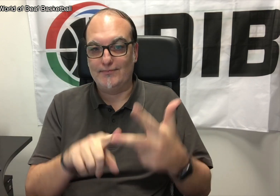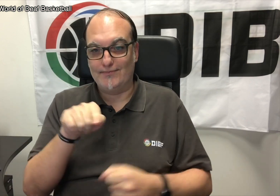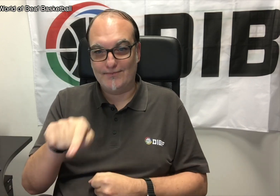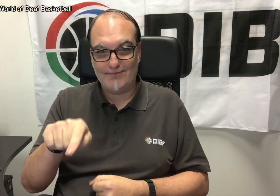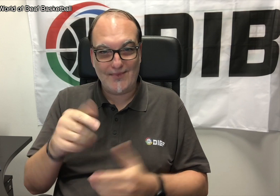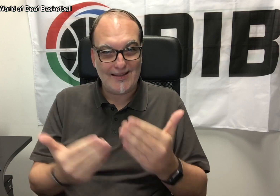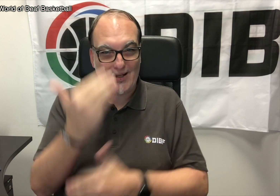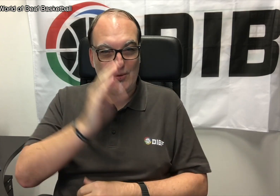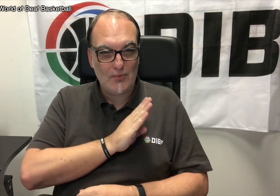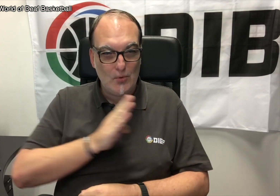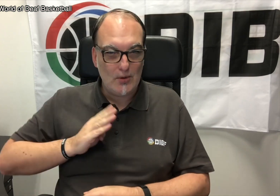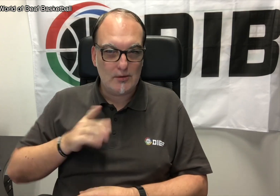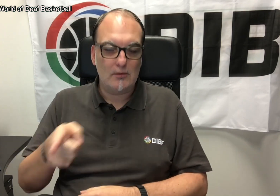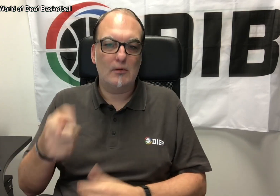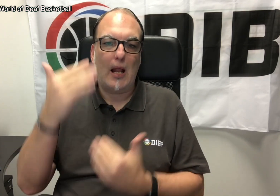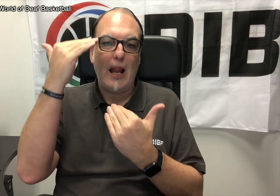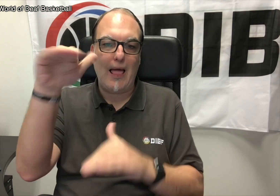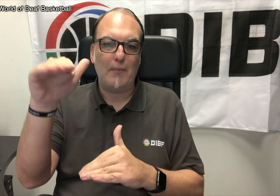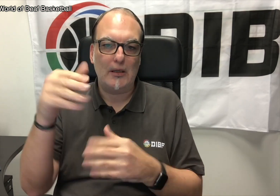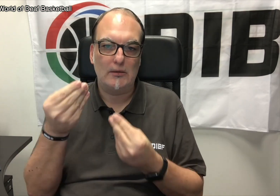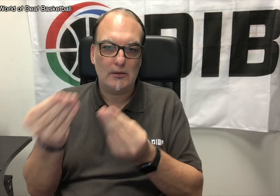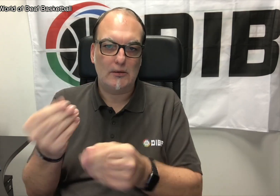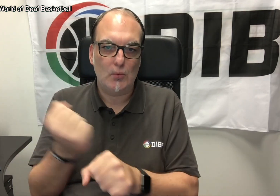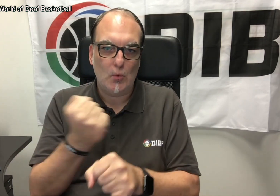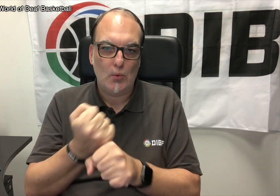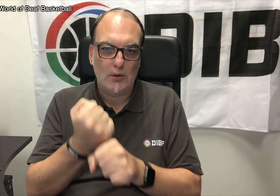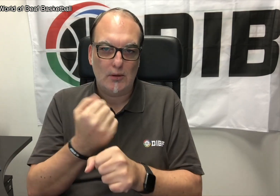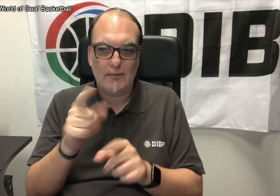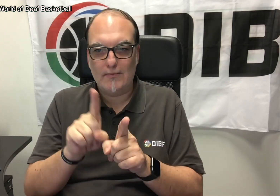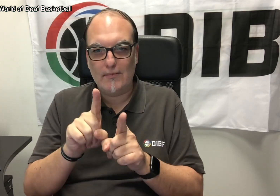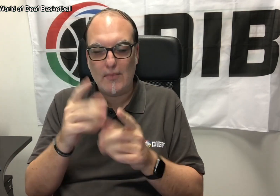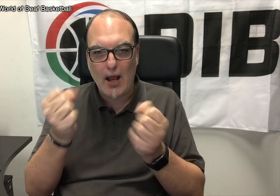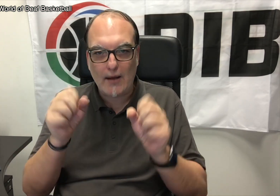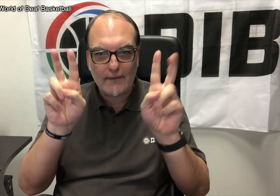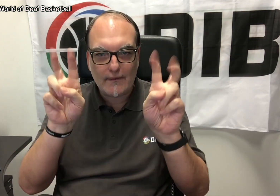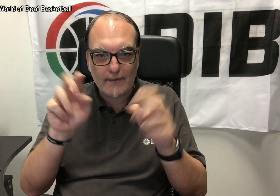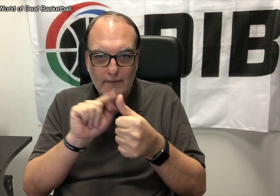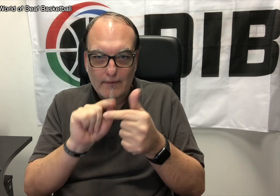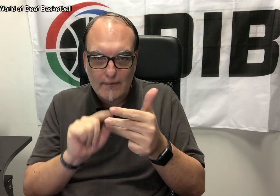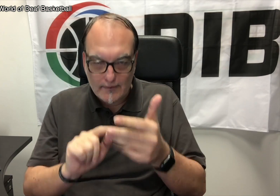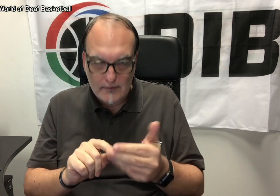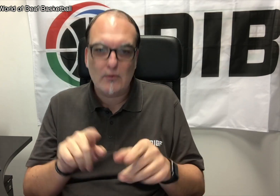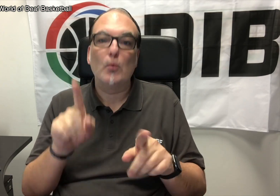Thirdly, the new board would be limited to doing specific tasks